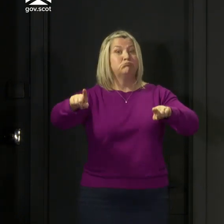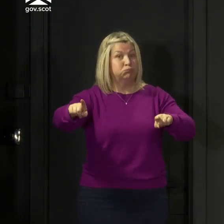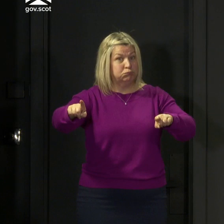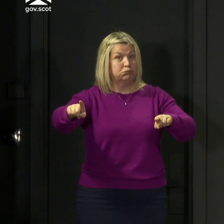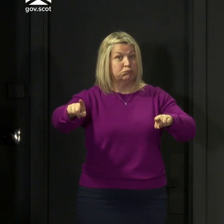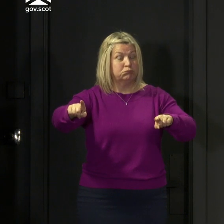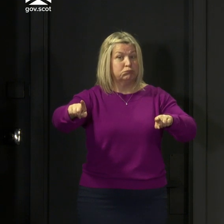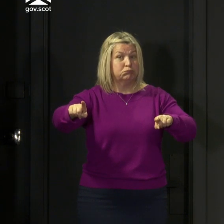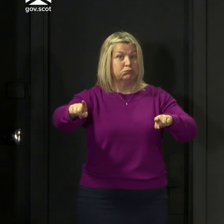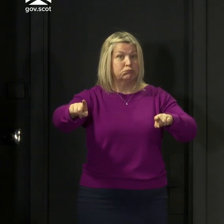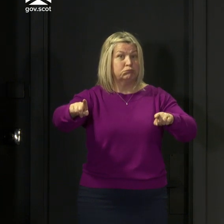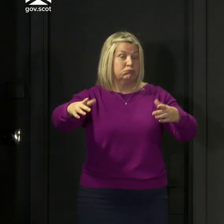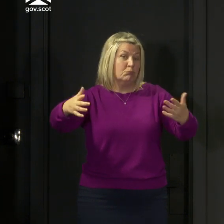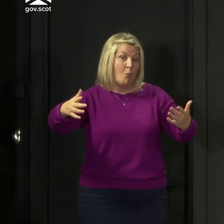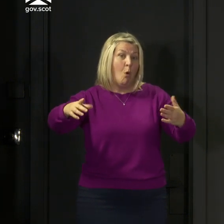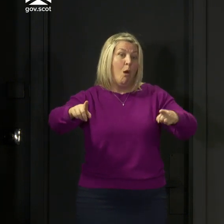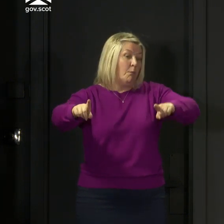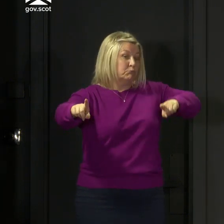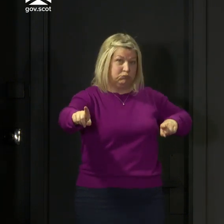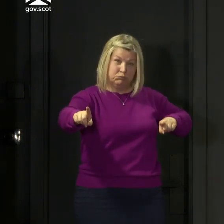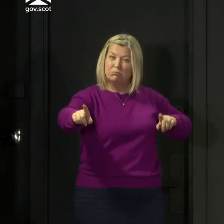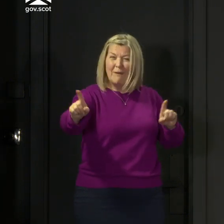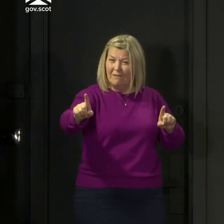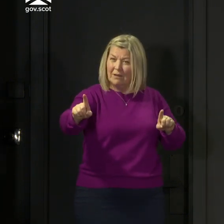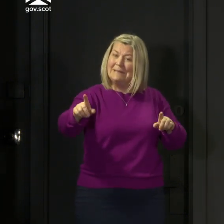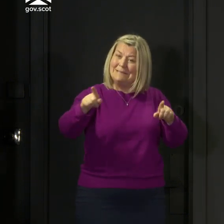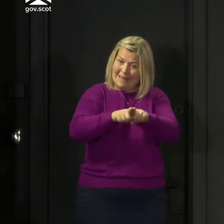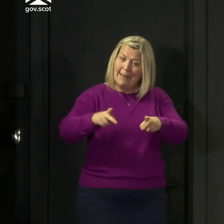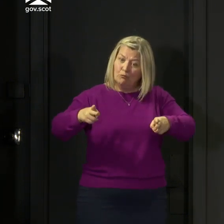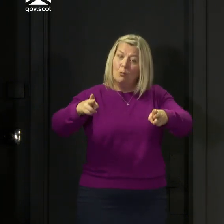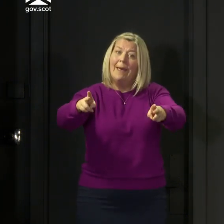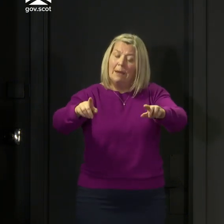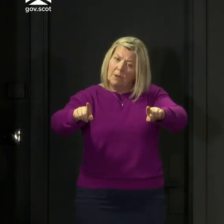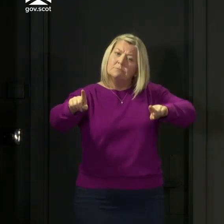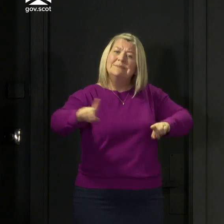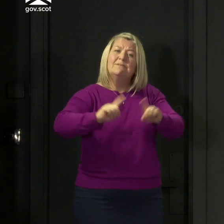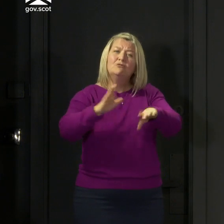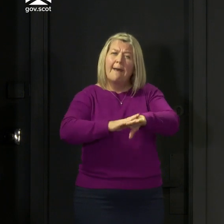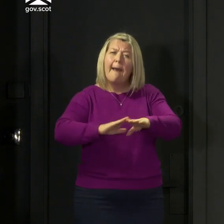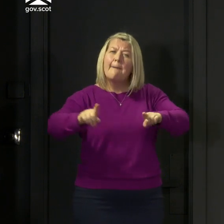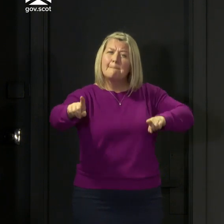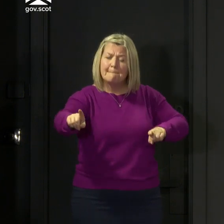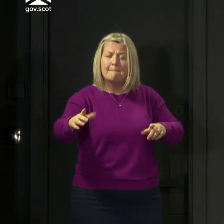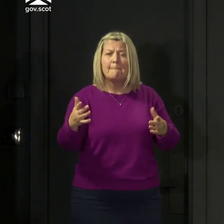just to use that terminology for ease of understanding. So I think where we've got to now is an acceptance